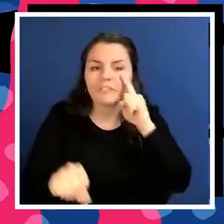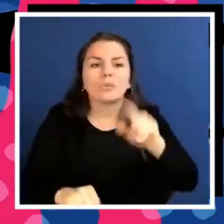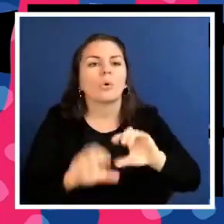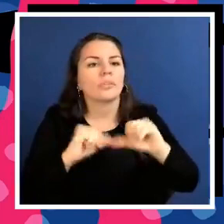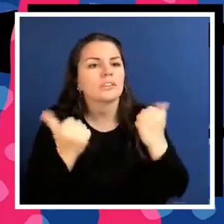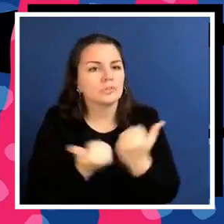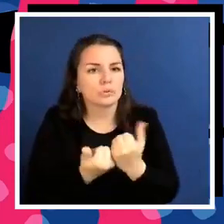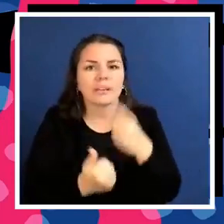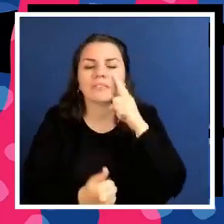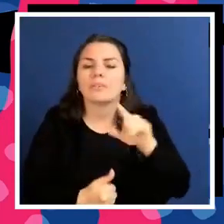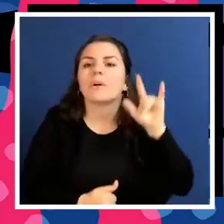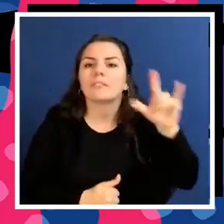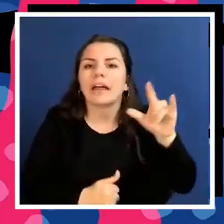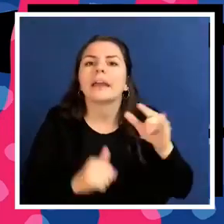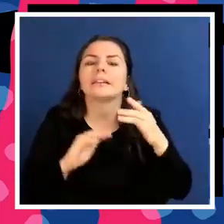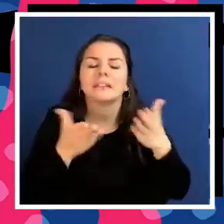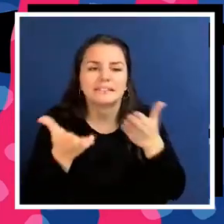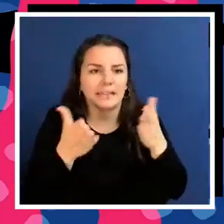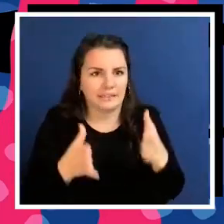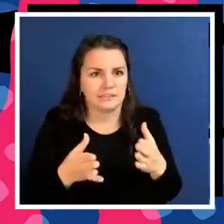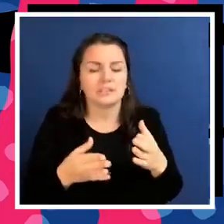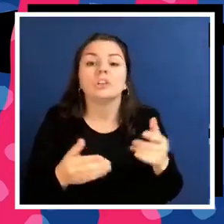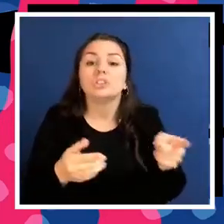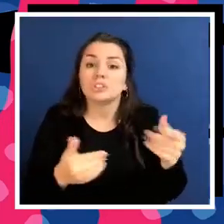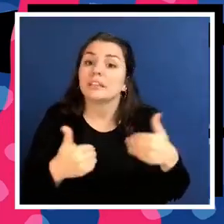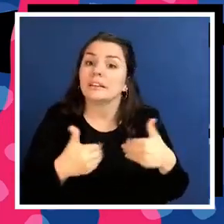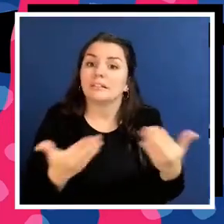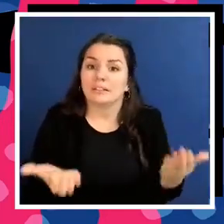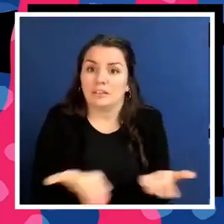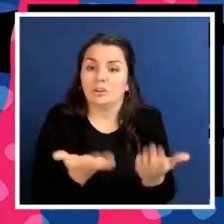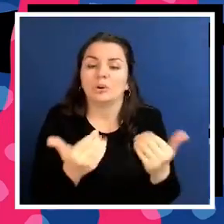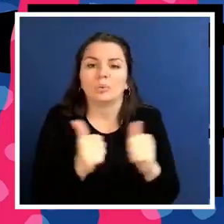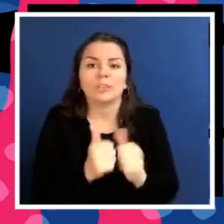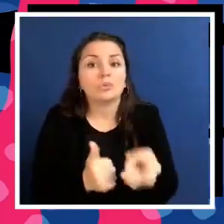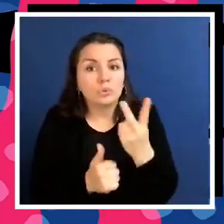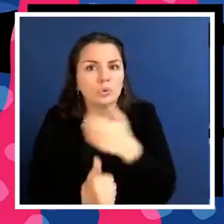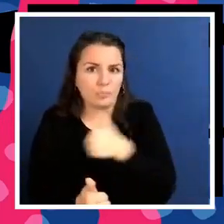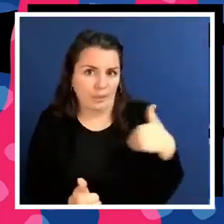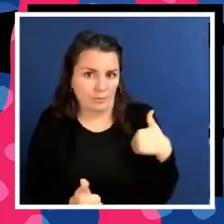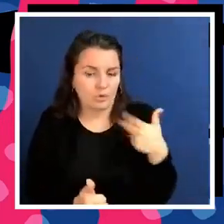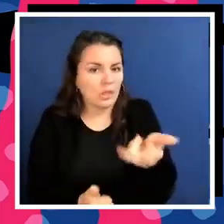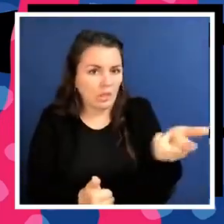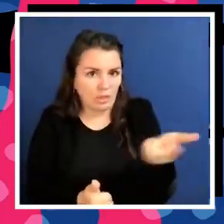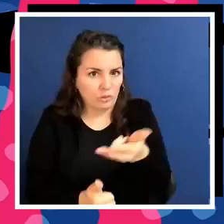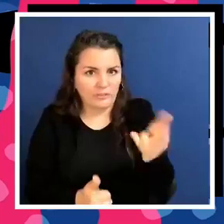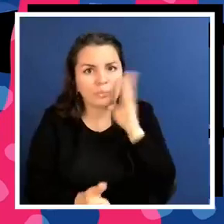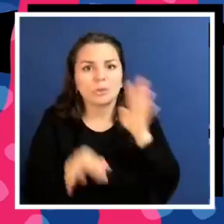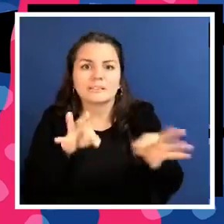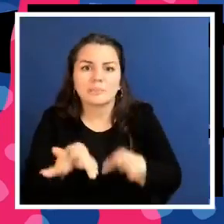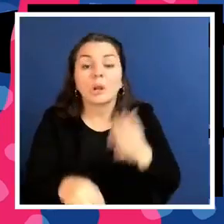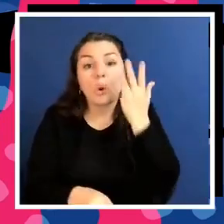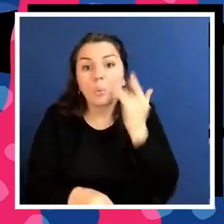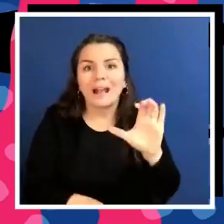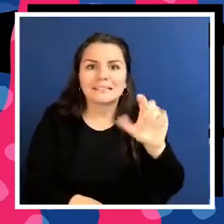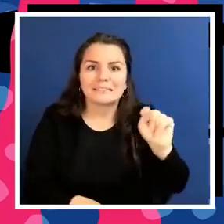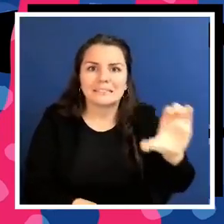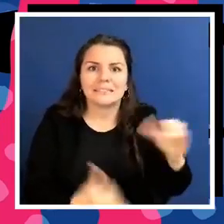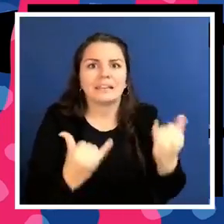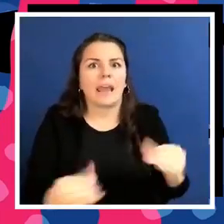PANDEMIC. I WILL HEADED OVER TO SARAH NELSON RESIDENT OF THE